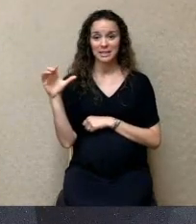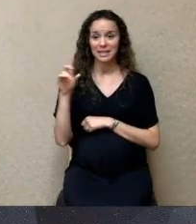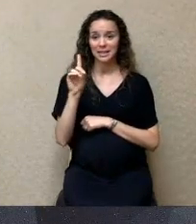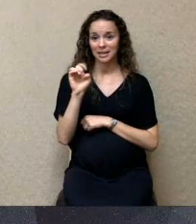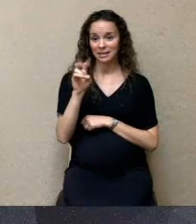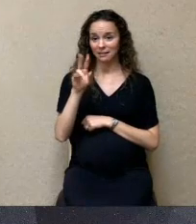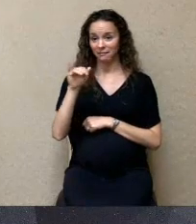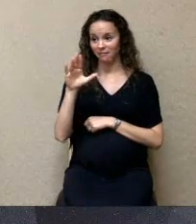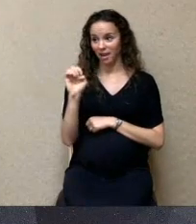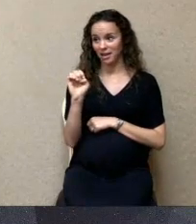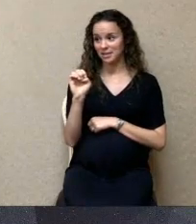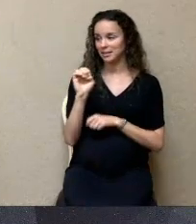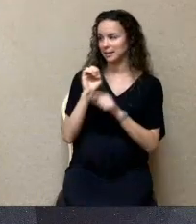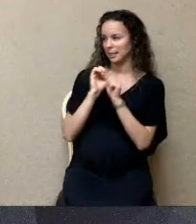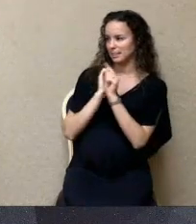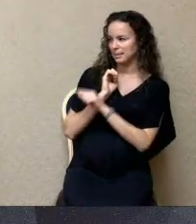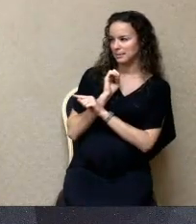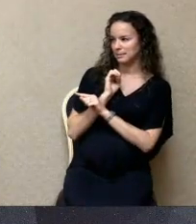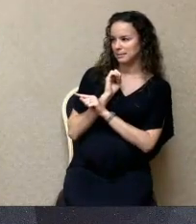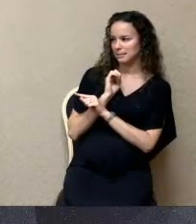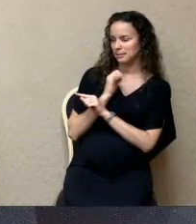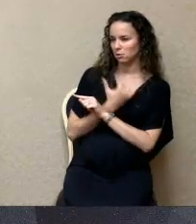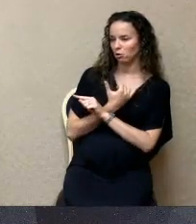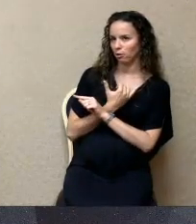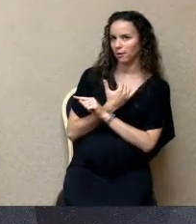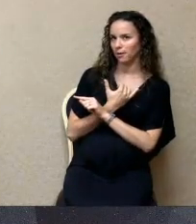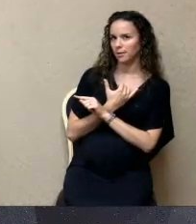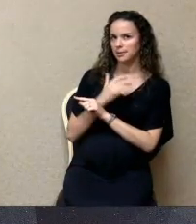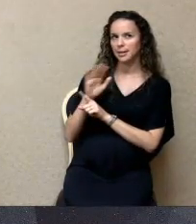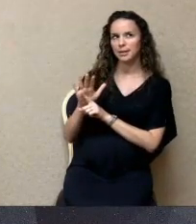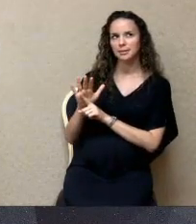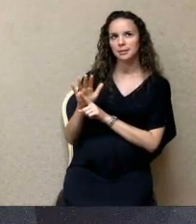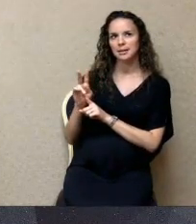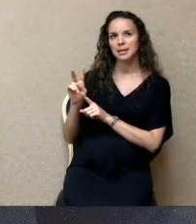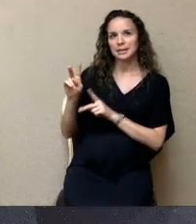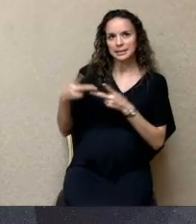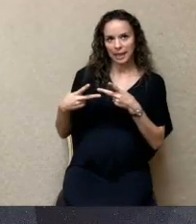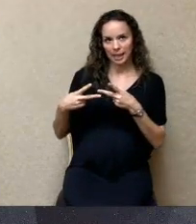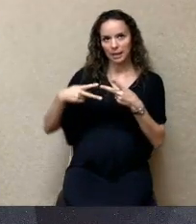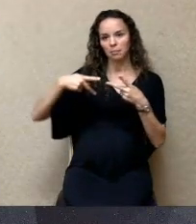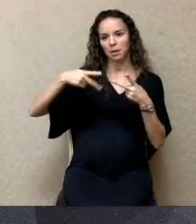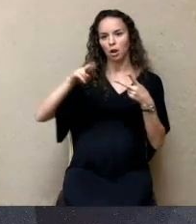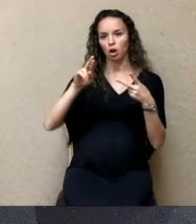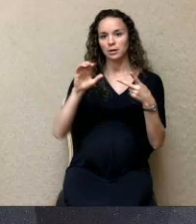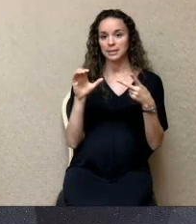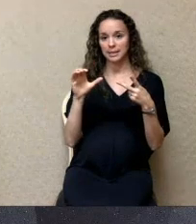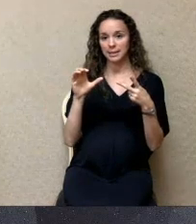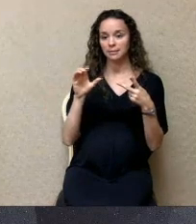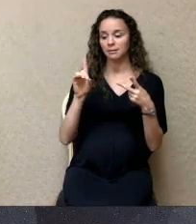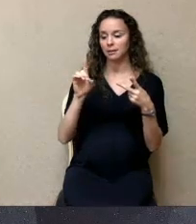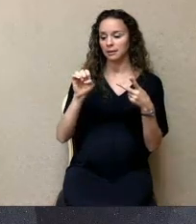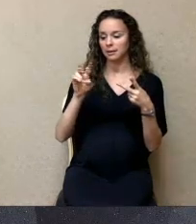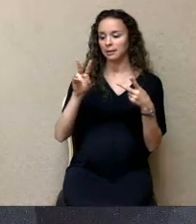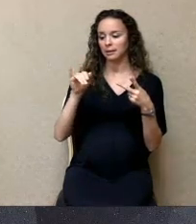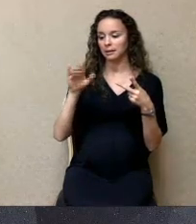This is his second PRC device and we have the new Accent at